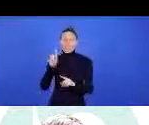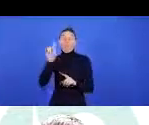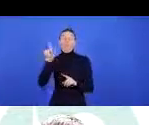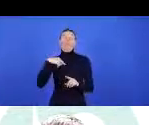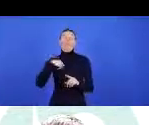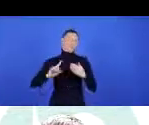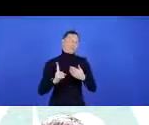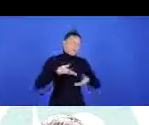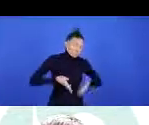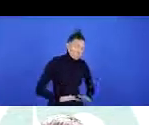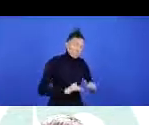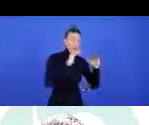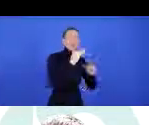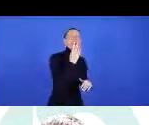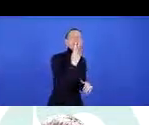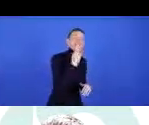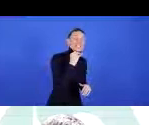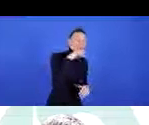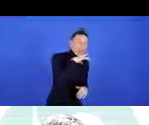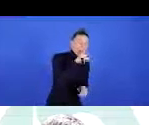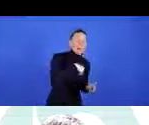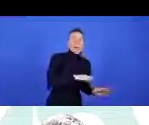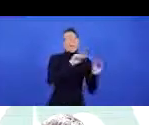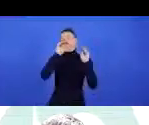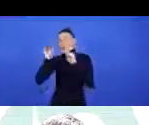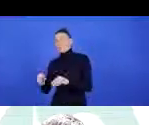pathologist. I'm originally from Israel, but I live